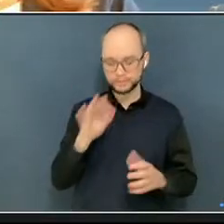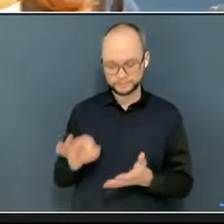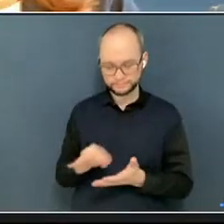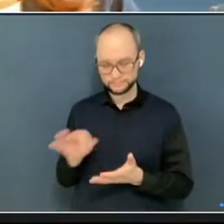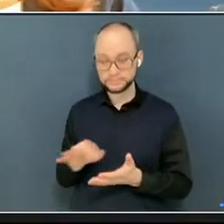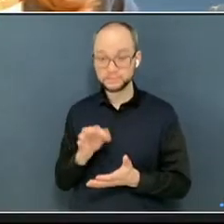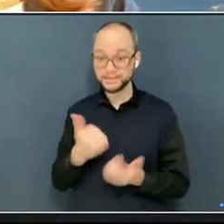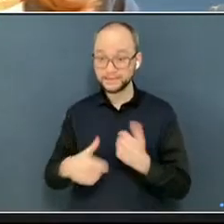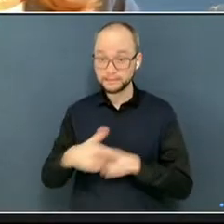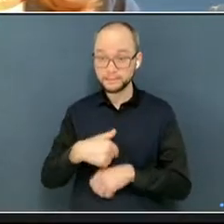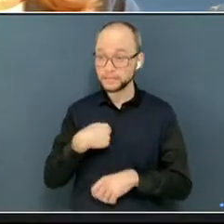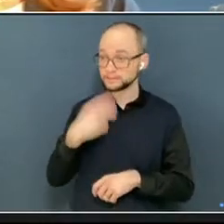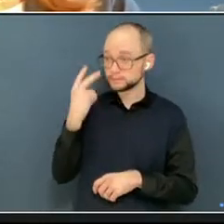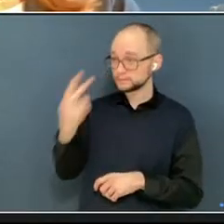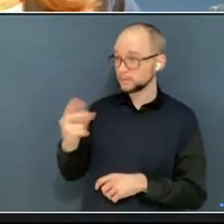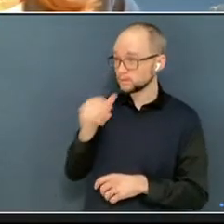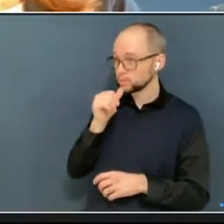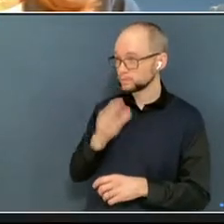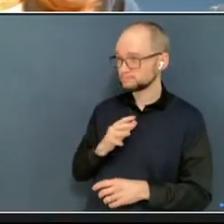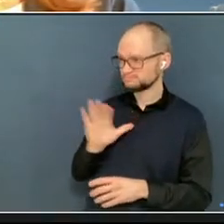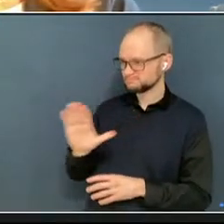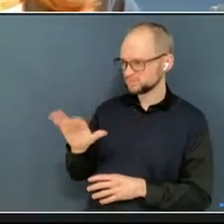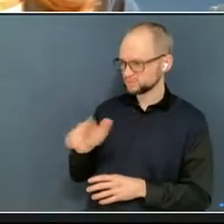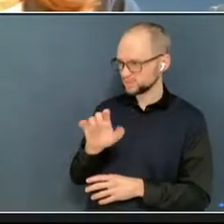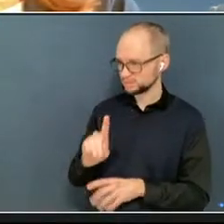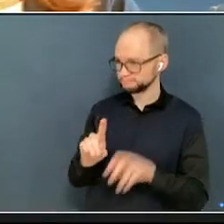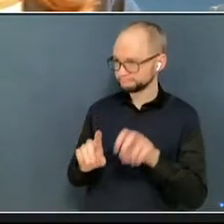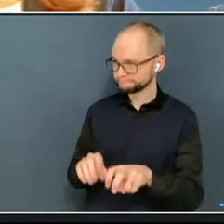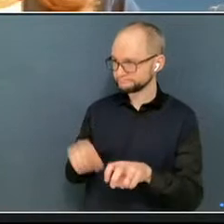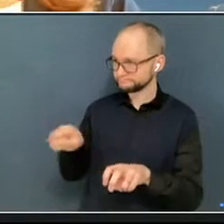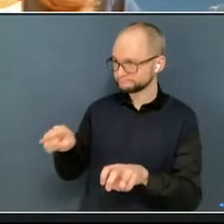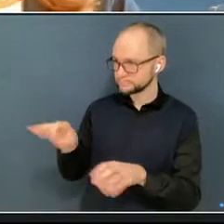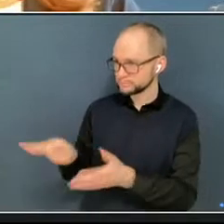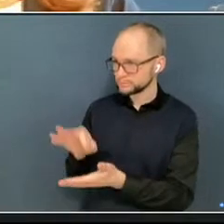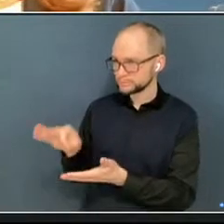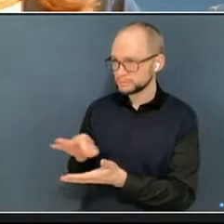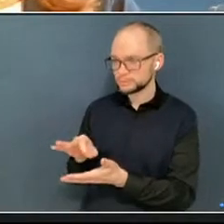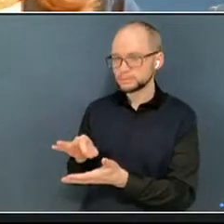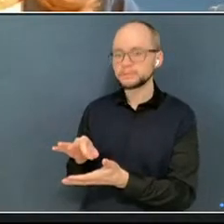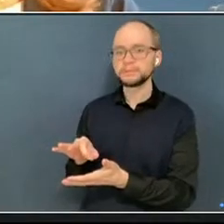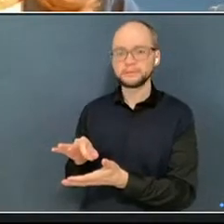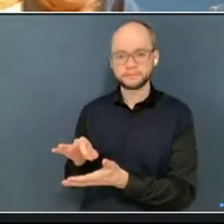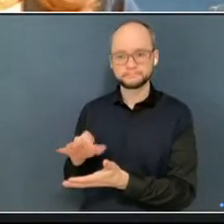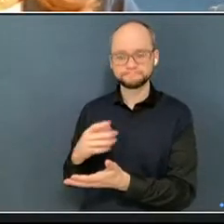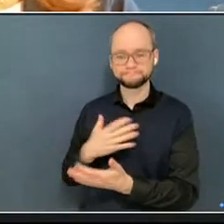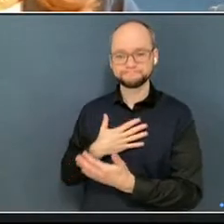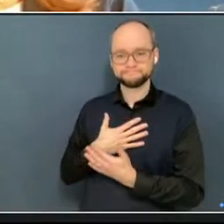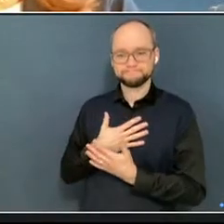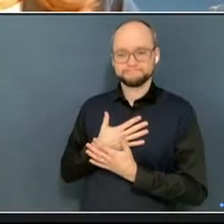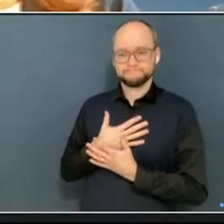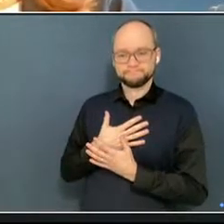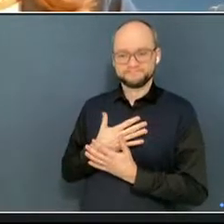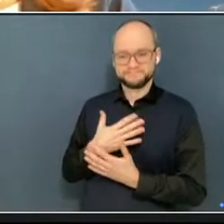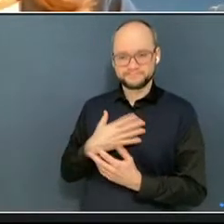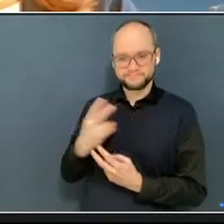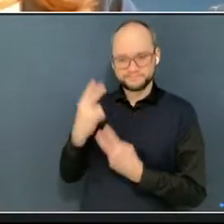brought back a wonderful memory for me. And taking in nature, the birds, the flowers, the plants.